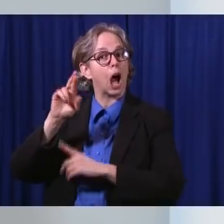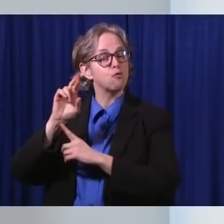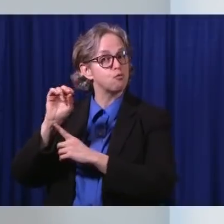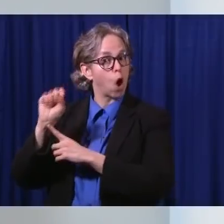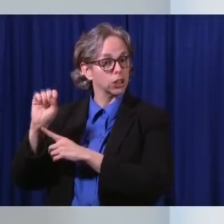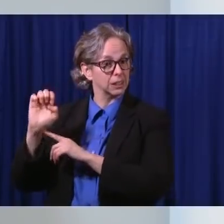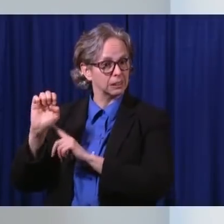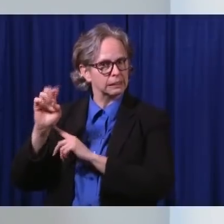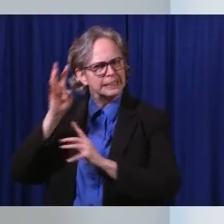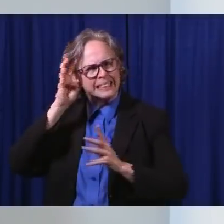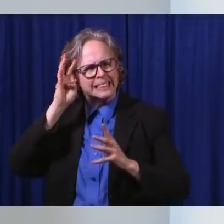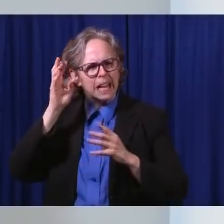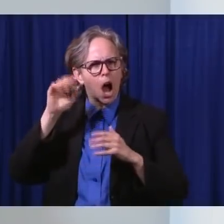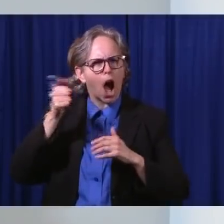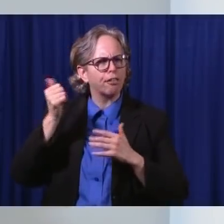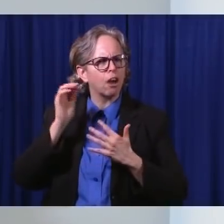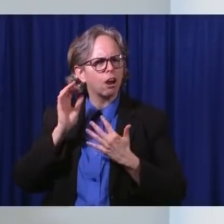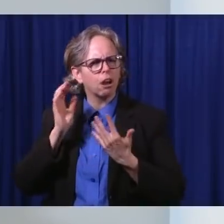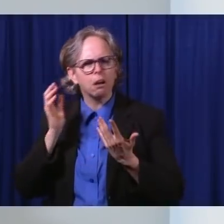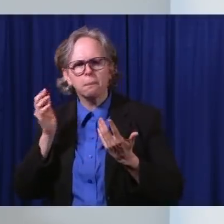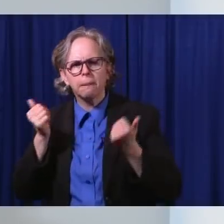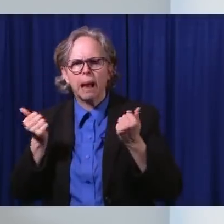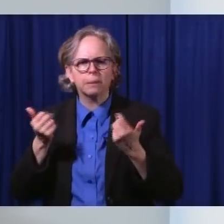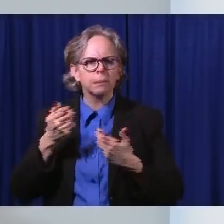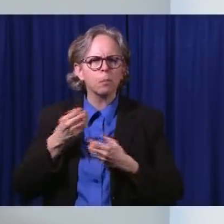TO DO IS ENHANCE AND IMPROVE THE